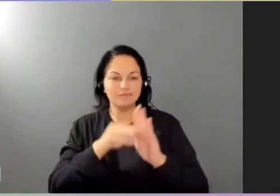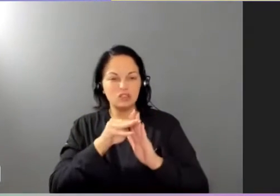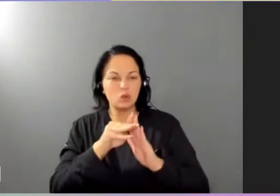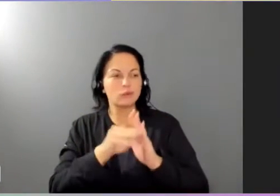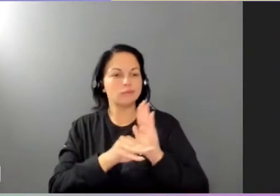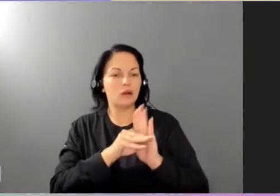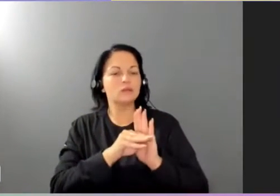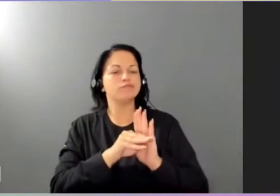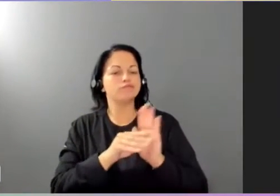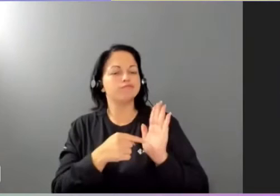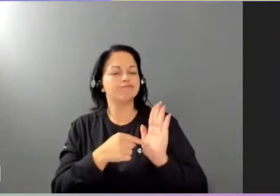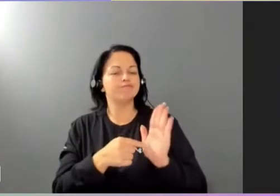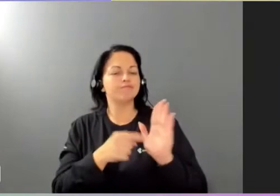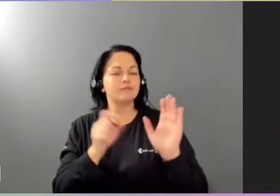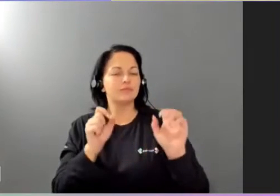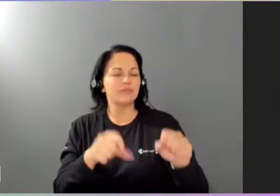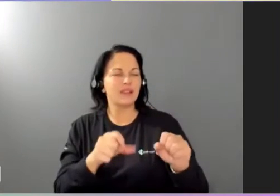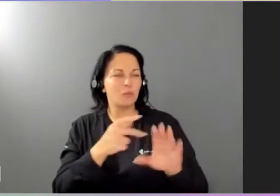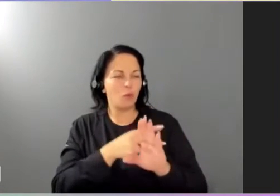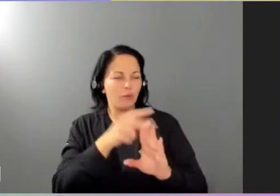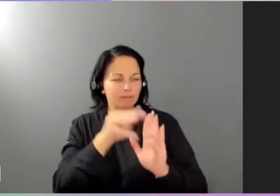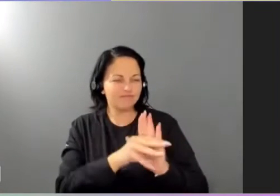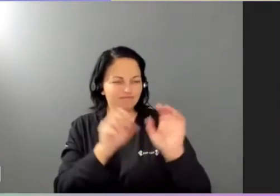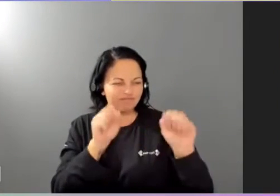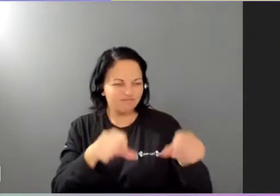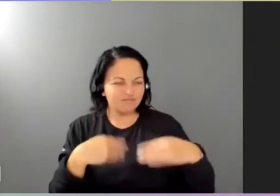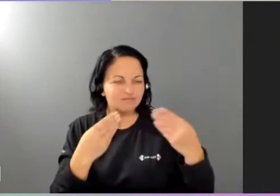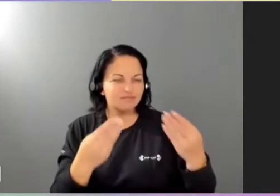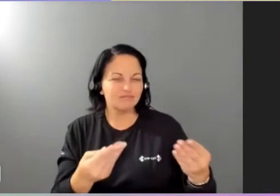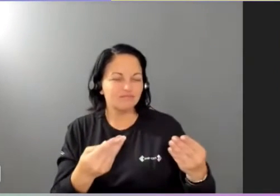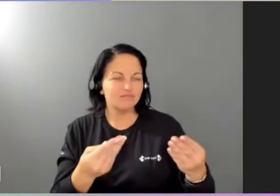[JONATHAN] Those well defined variables ultimately define clarity, which is what a